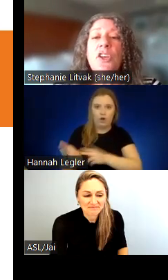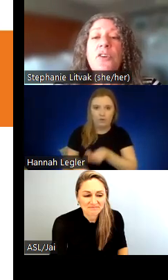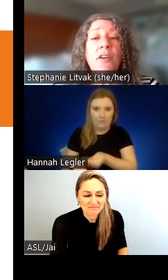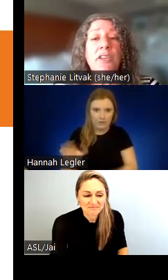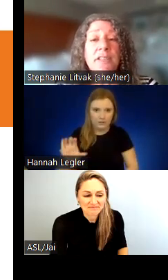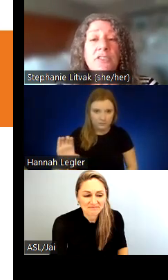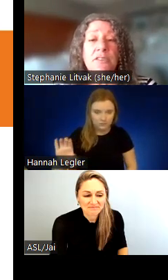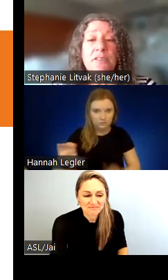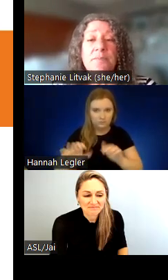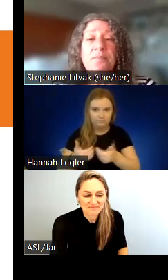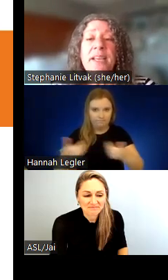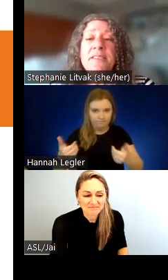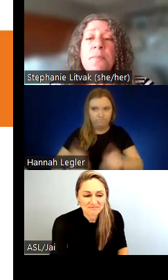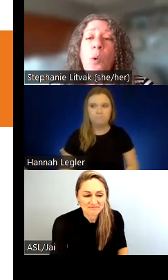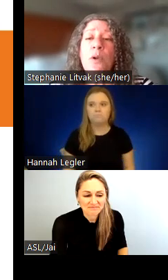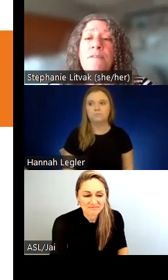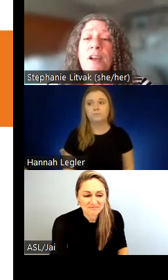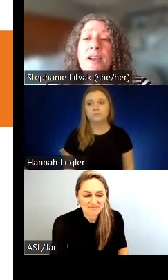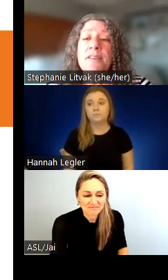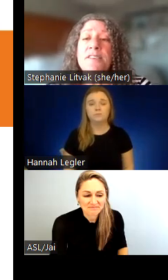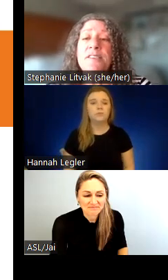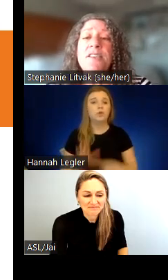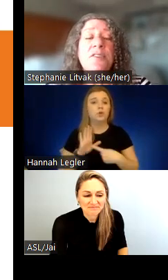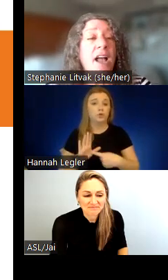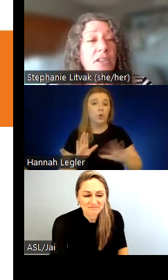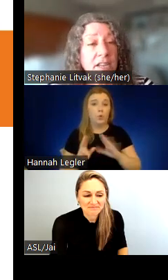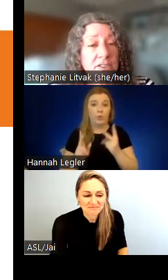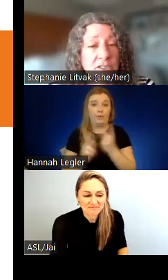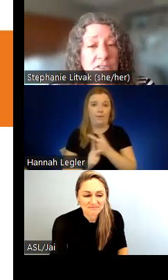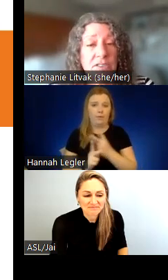Show calculations. It is important for us to see your calculations.